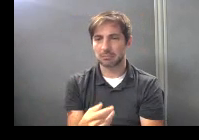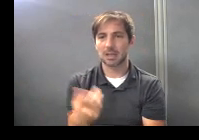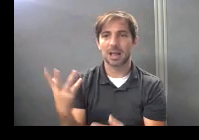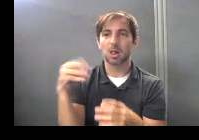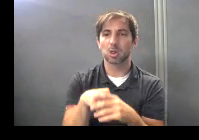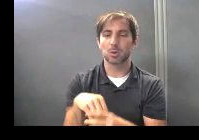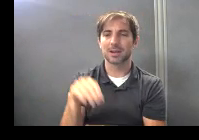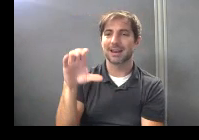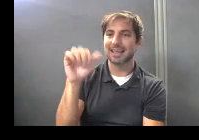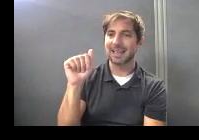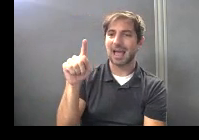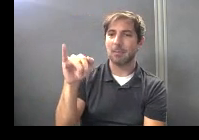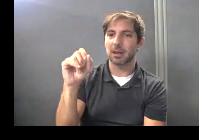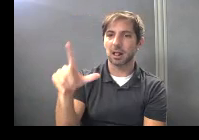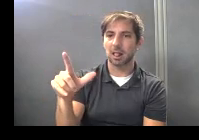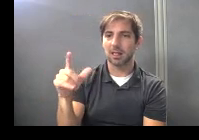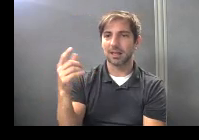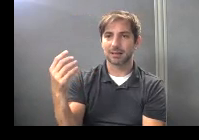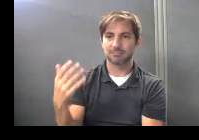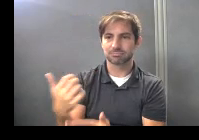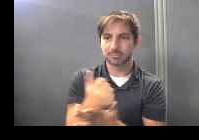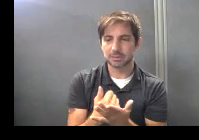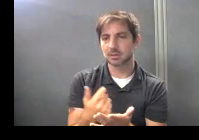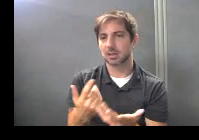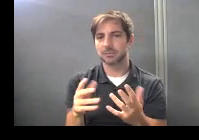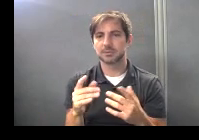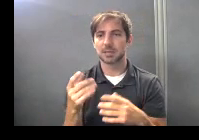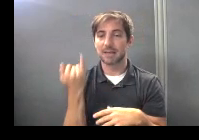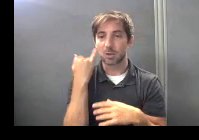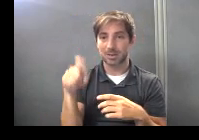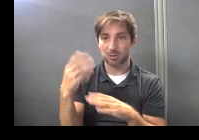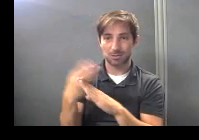IF YOU NEED TO RENOVATE FACILITIES, LOOK FOR LOCAL DONORS.